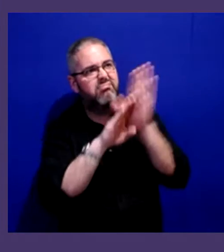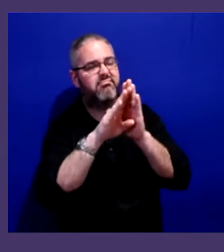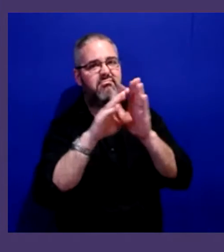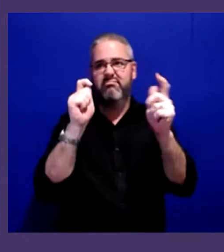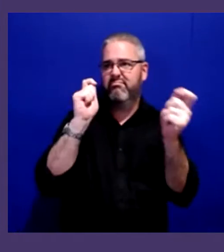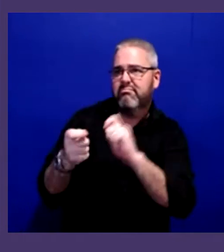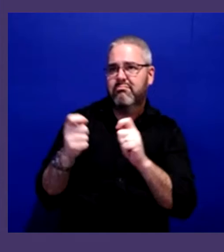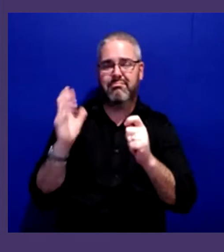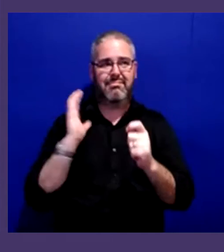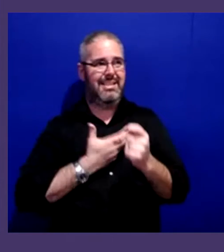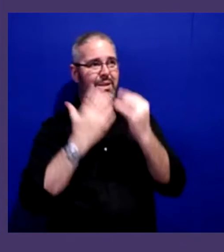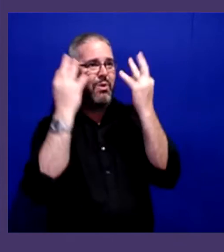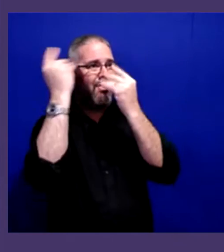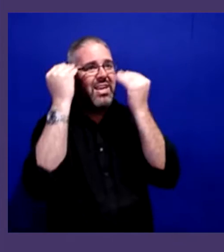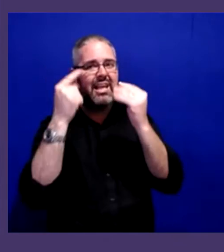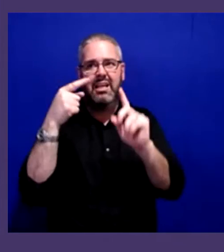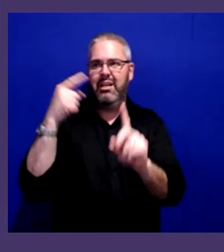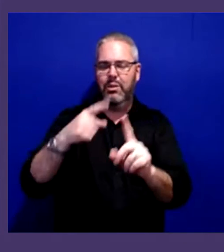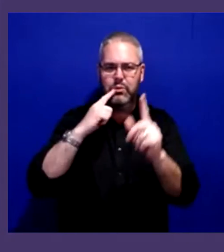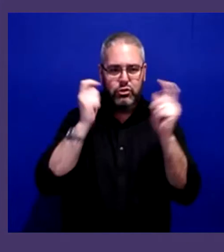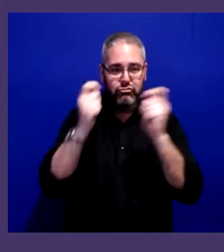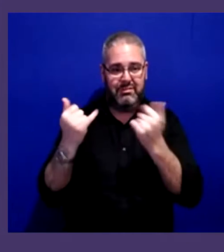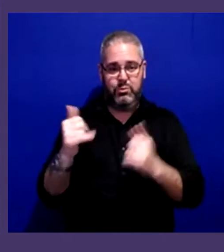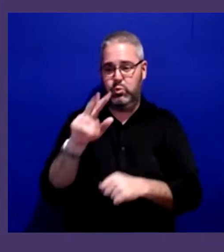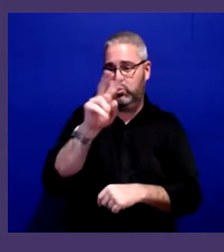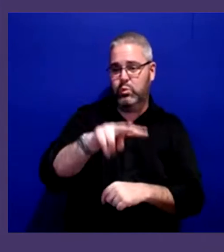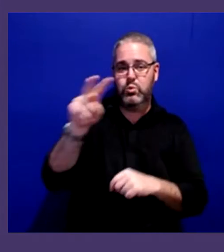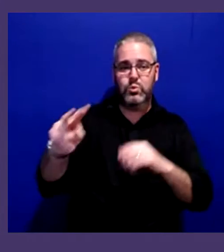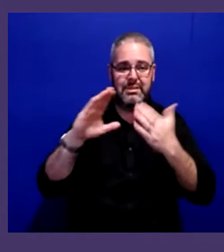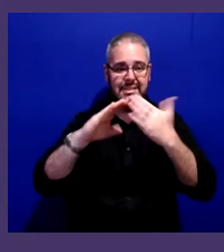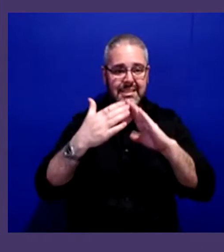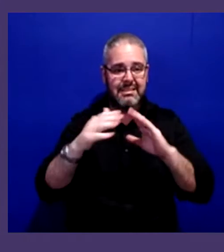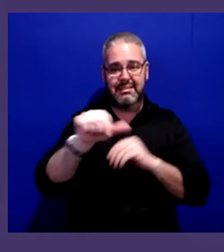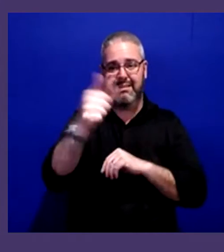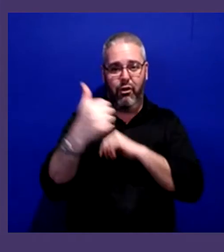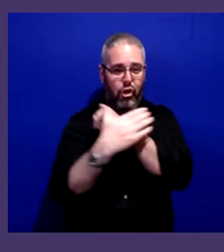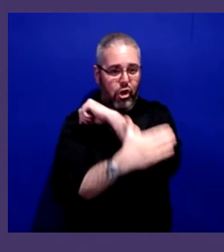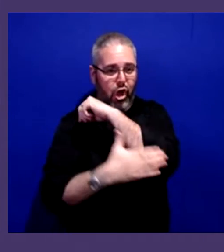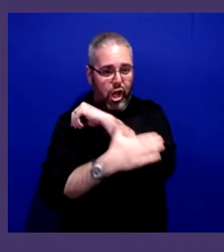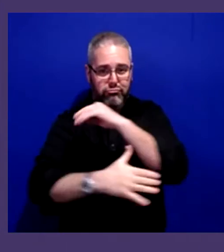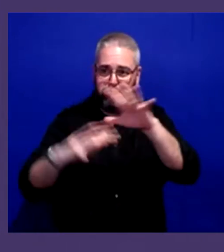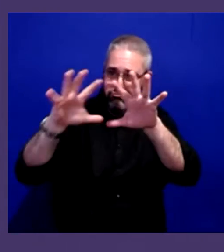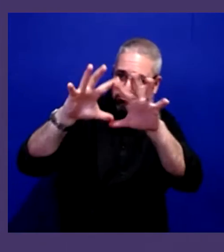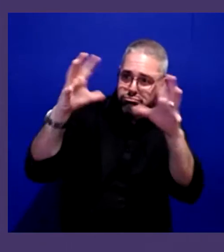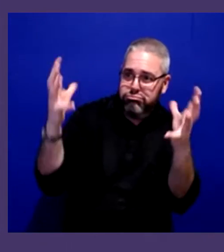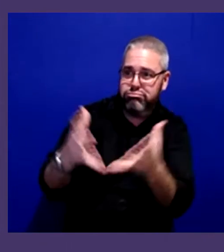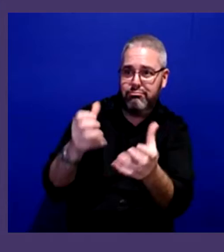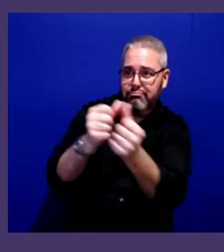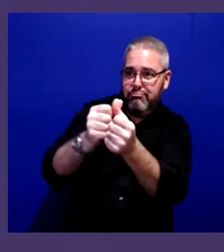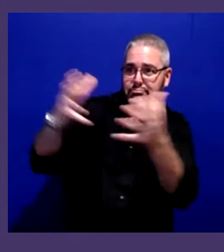We're now 22 cities, 10 countries around the globe and expanding, and this is in addition to that,